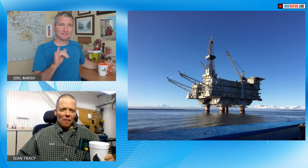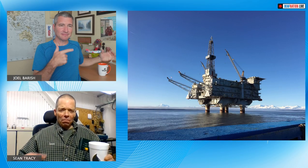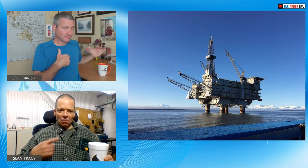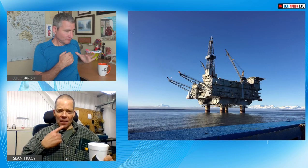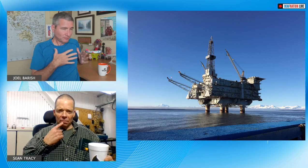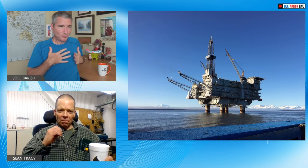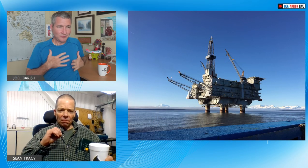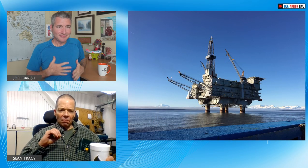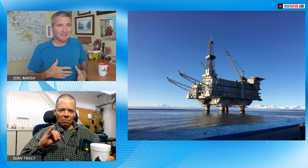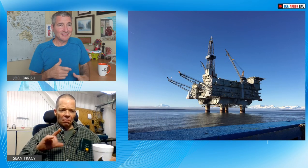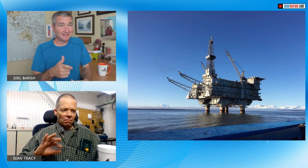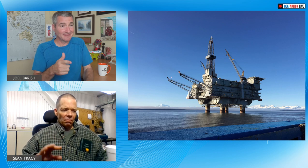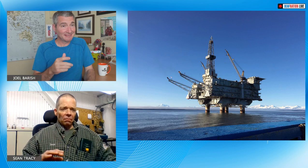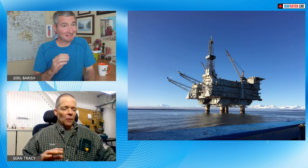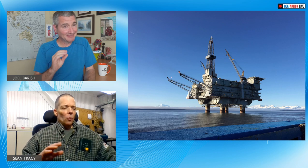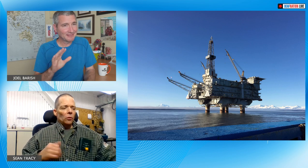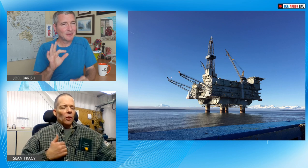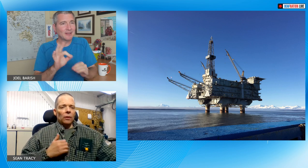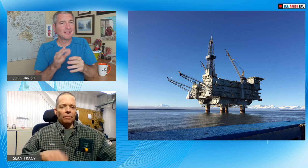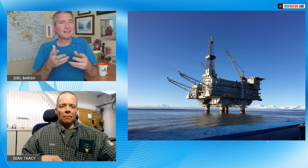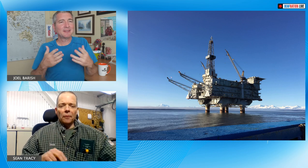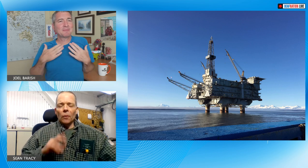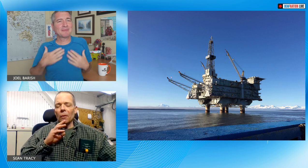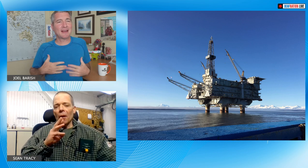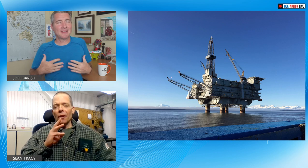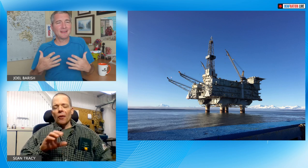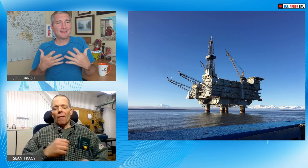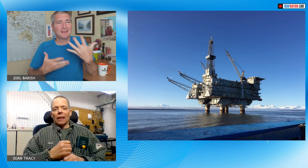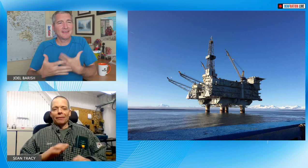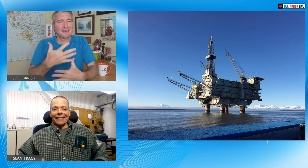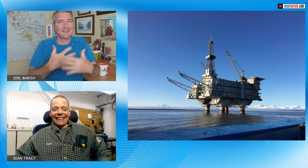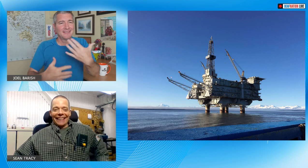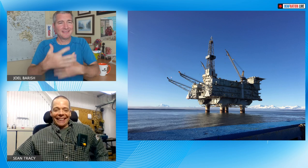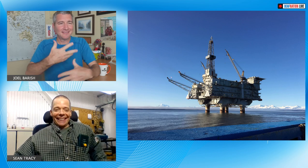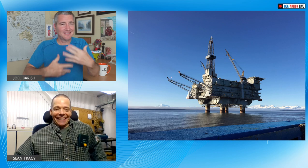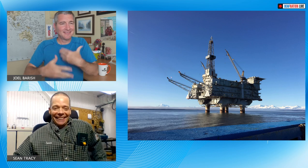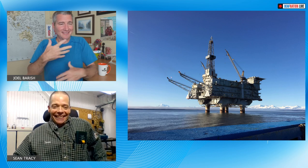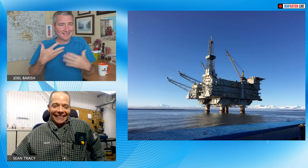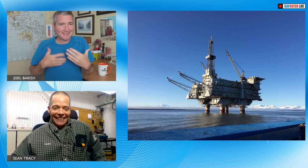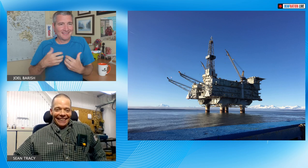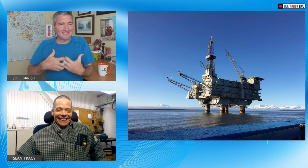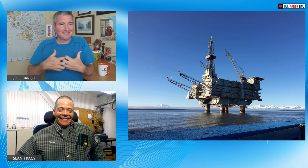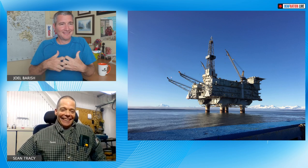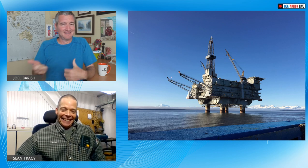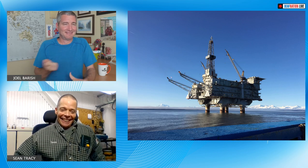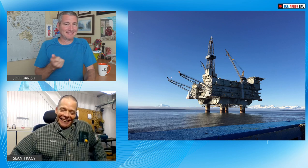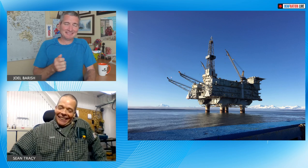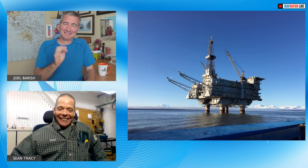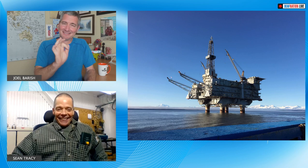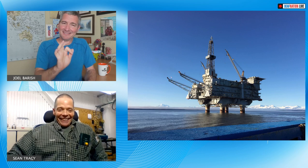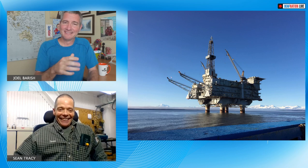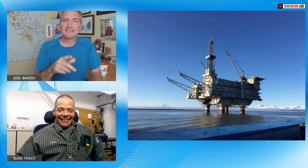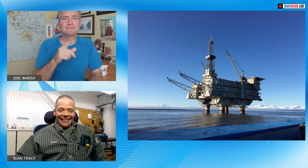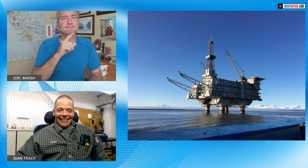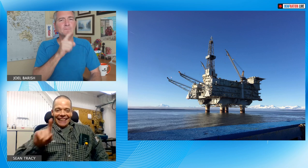I got a little taste of oil! I can feel the coffee warming my whole body. No, I'm just kidding, it's just coffee. It's like you're oiling a machine and getting it ready to work.